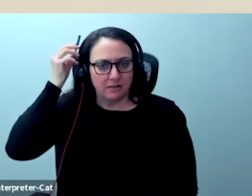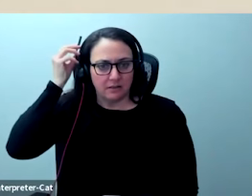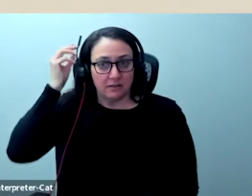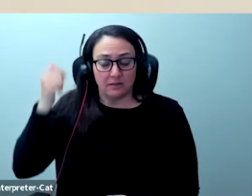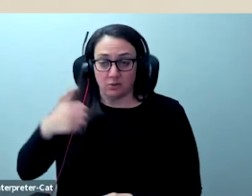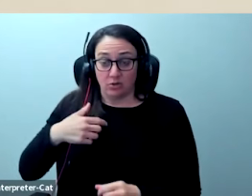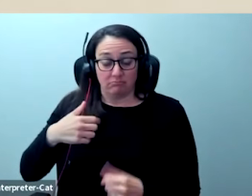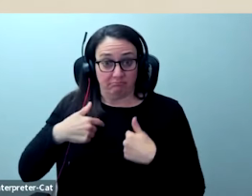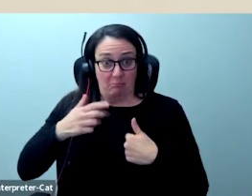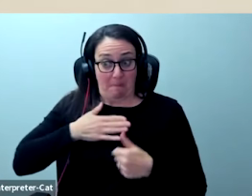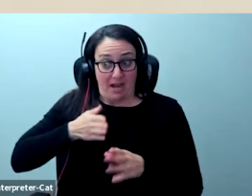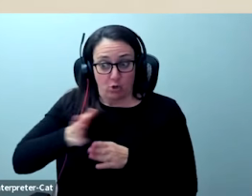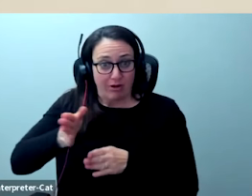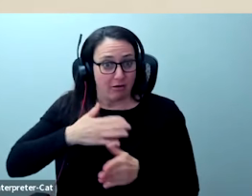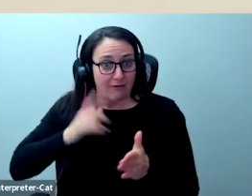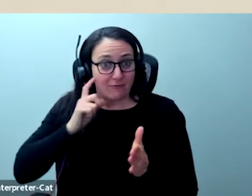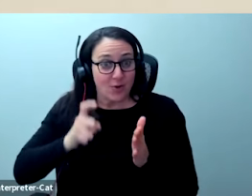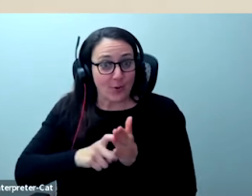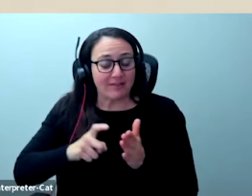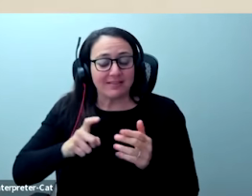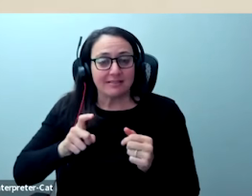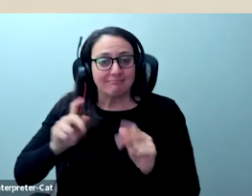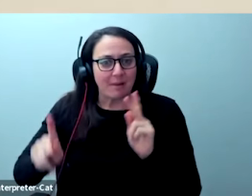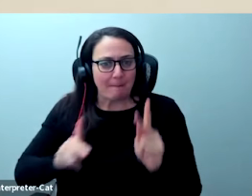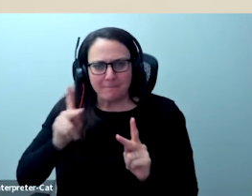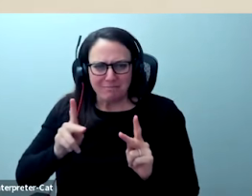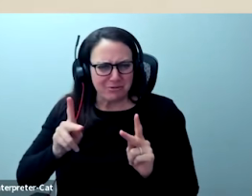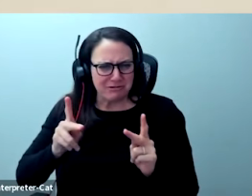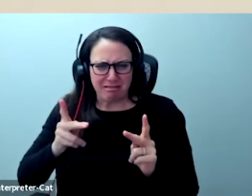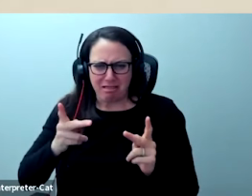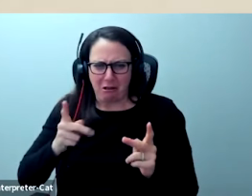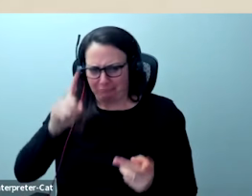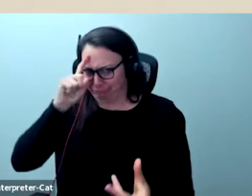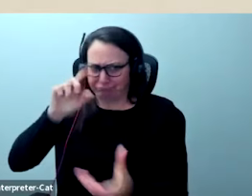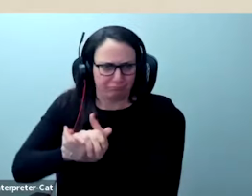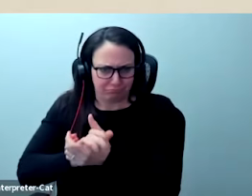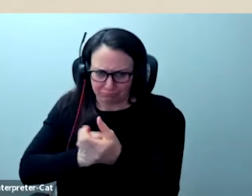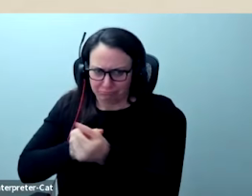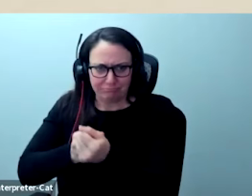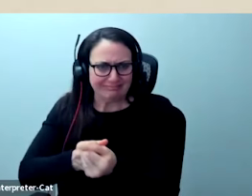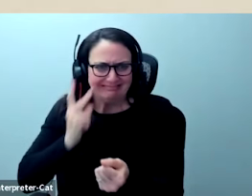which is really exciting, is people are all bought in. They see the value, they understand the importance